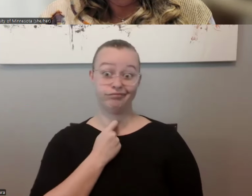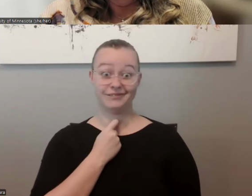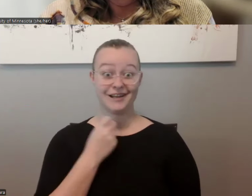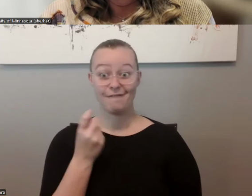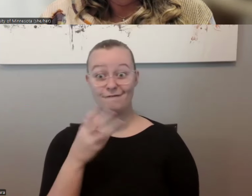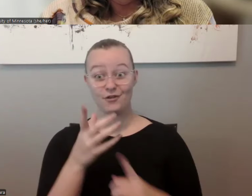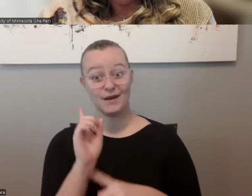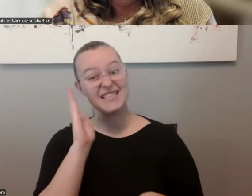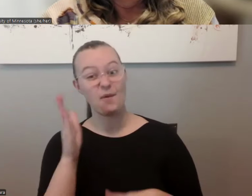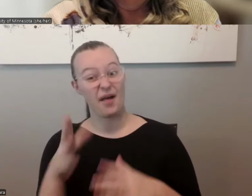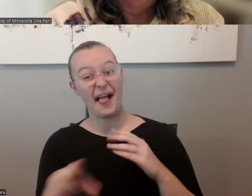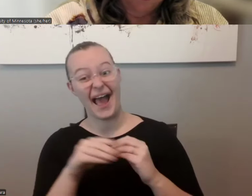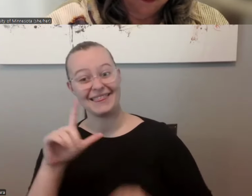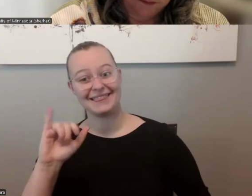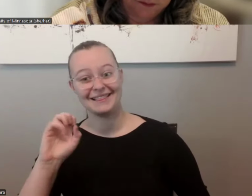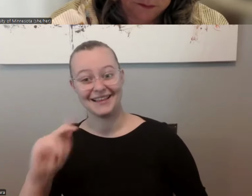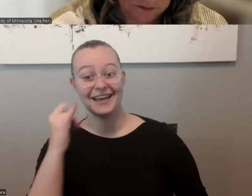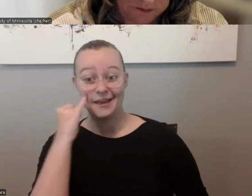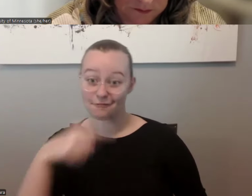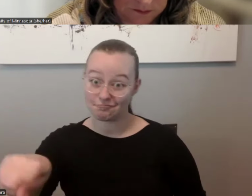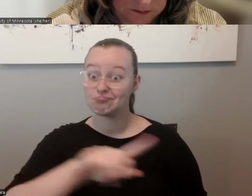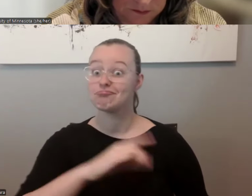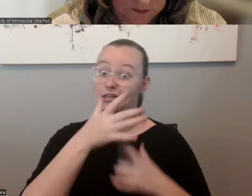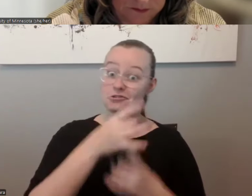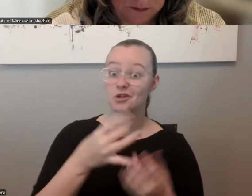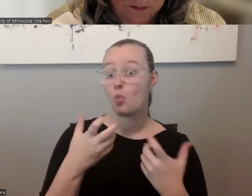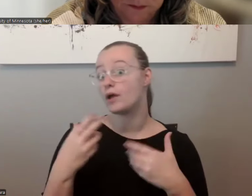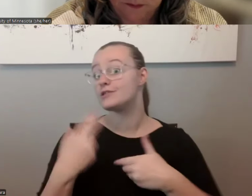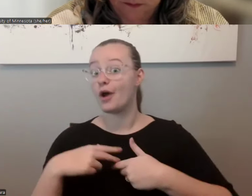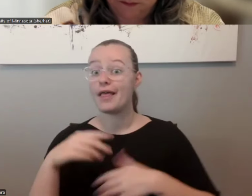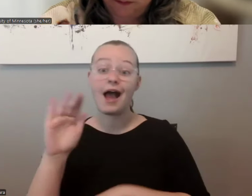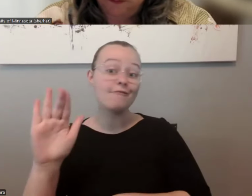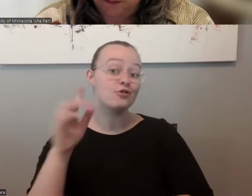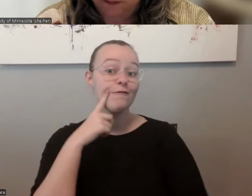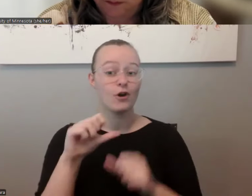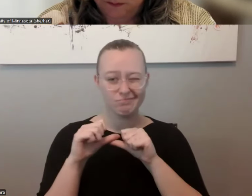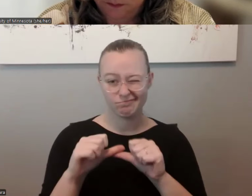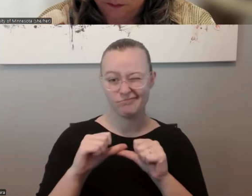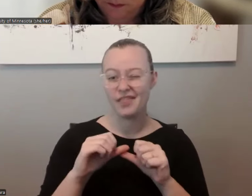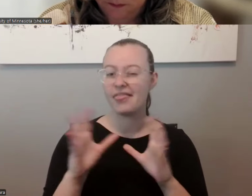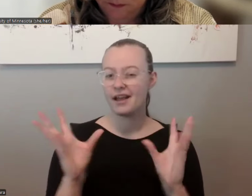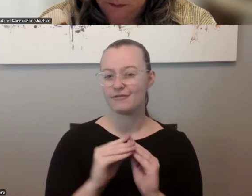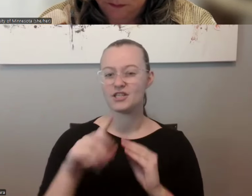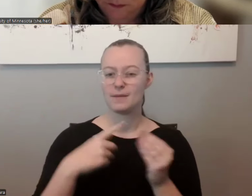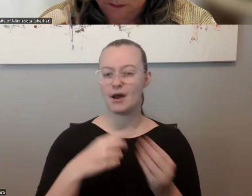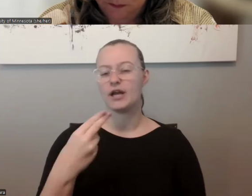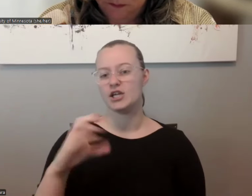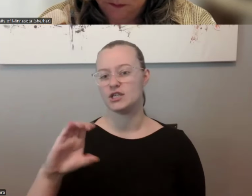I can add the link in case the folks want to sign up for that and join us this afternoon to continue the conversation on HCBS.